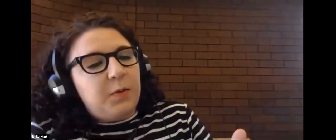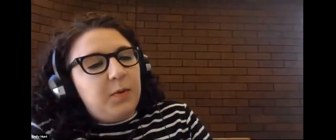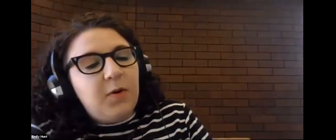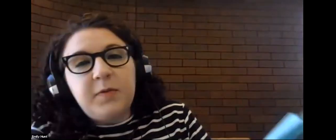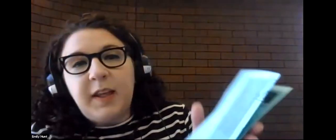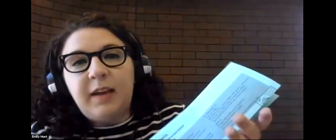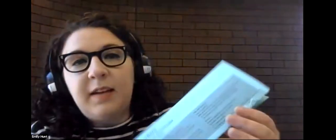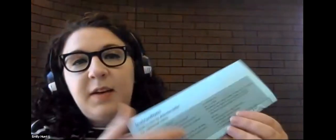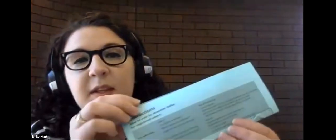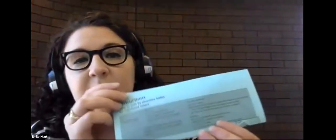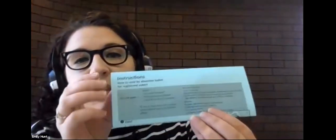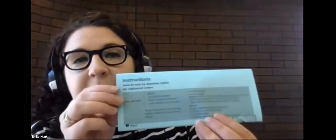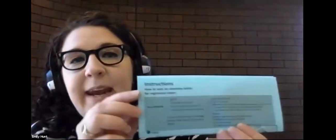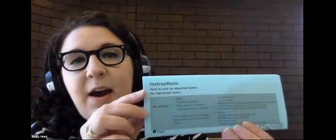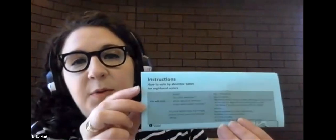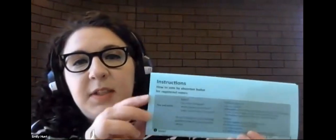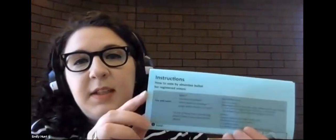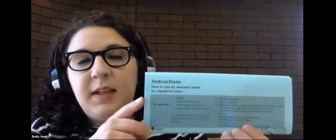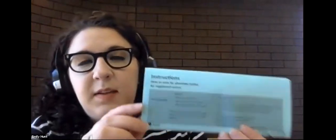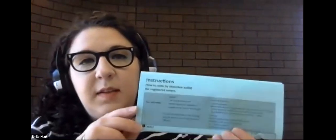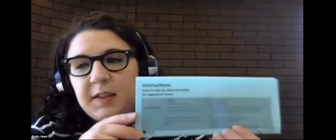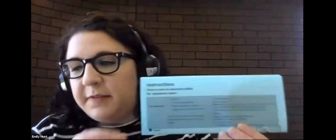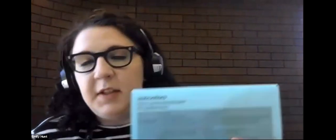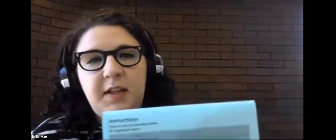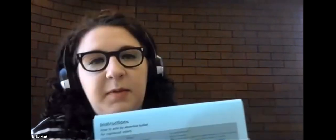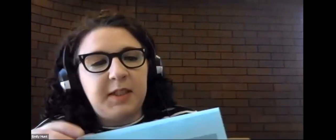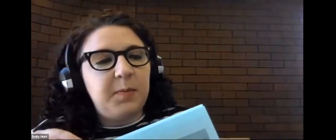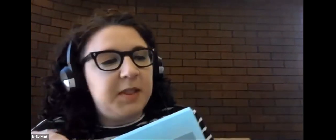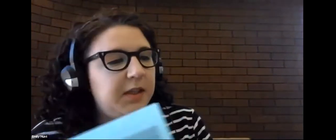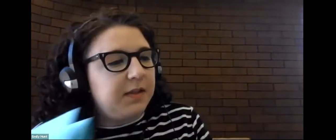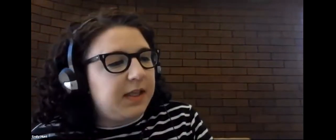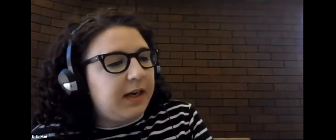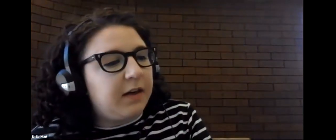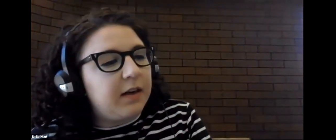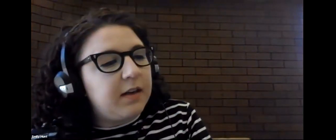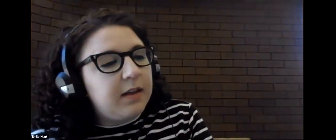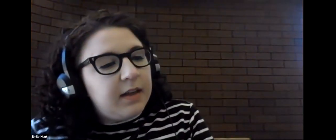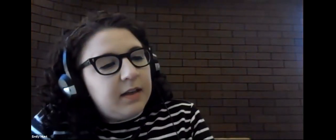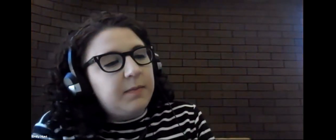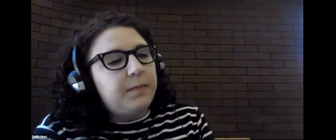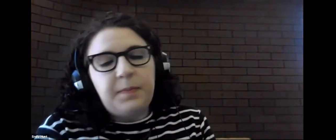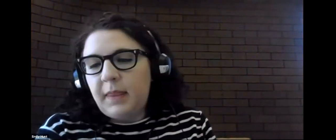So hopefully, you know, this will stand out. It looks different than the rest of the materials in there.